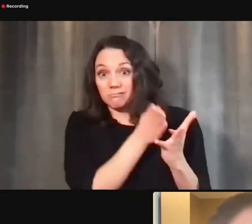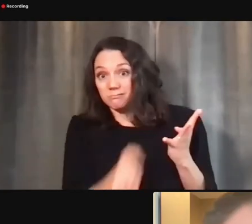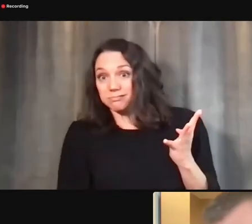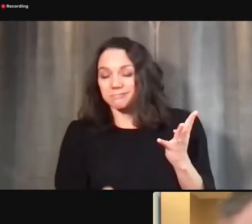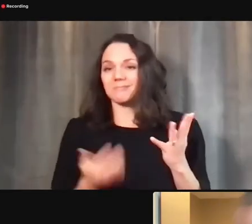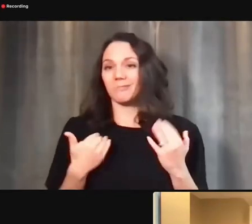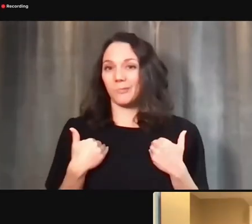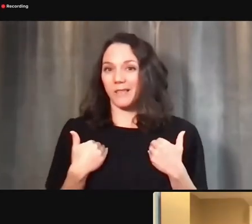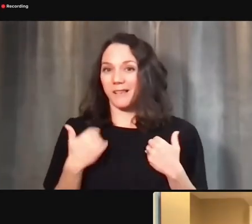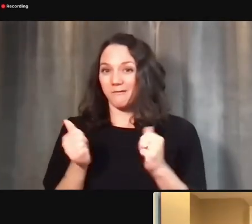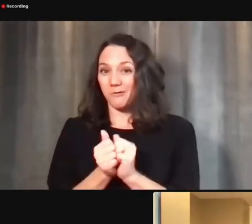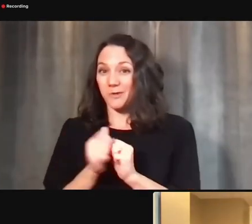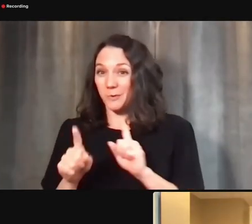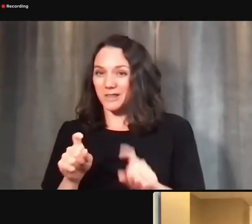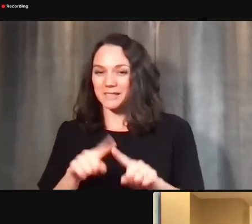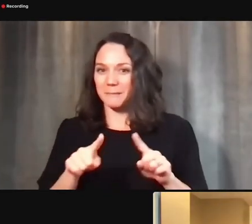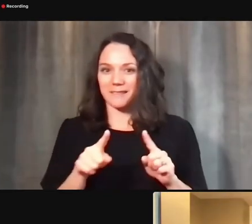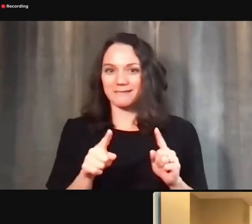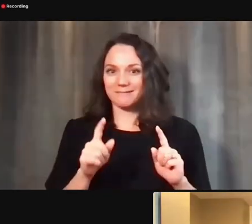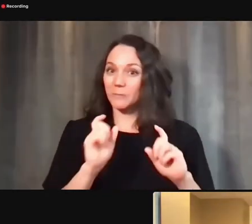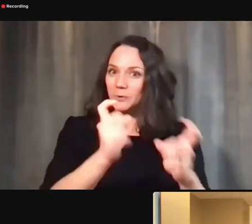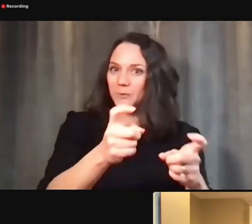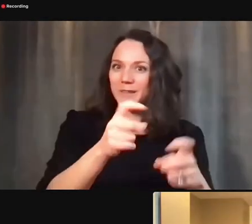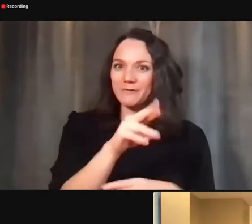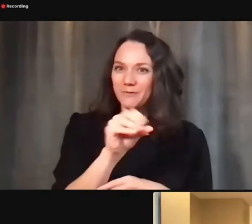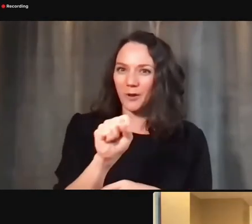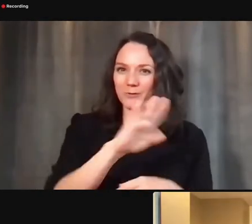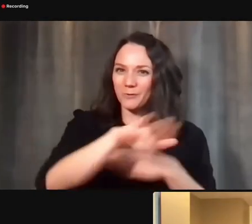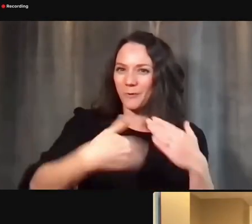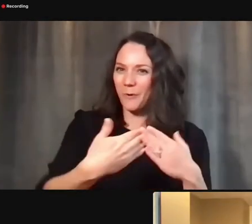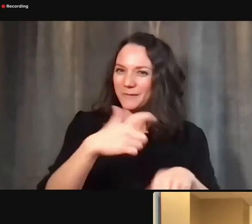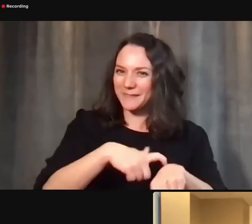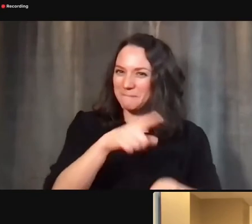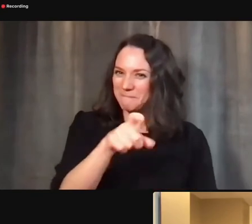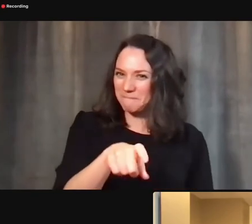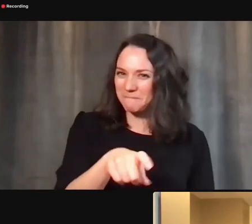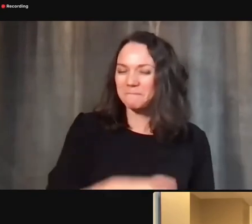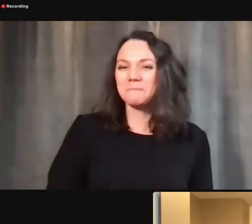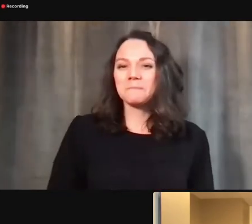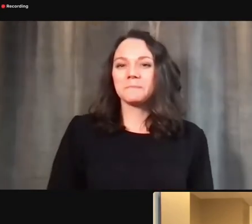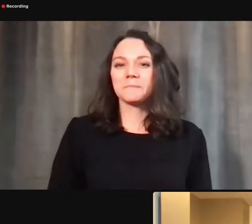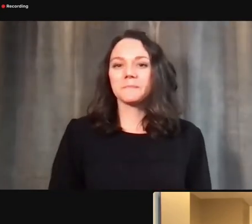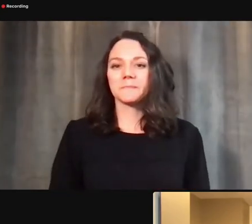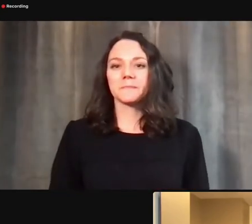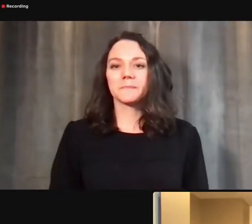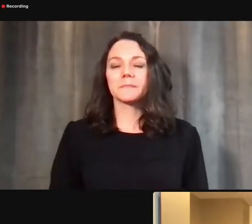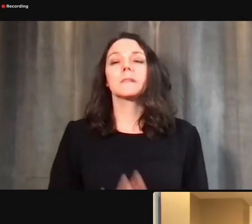Ross long. We will circle back to some questions